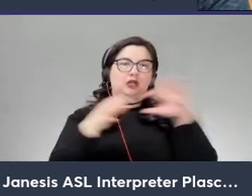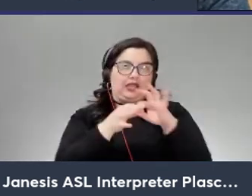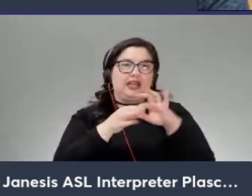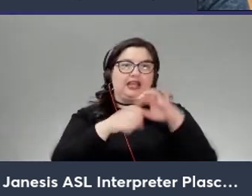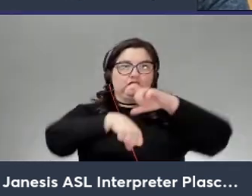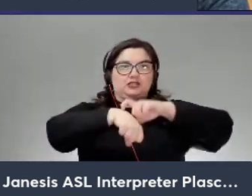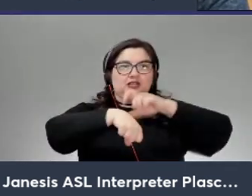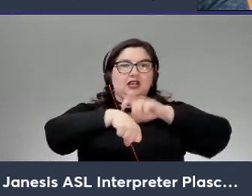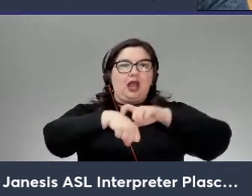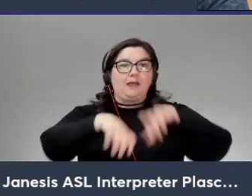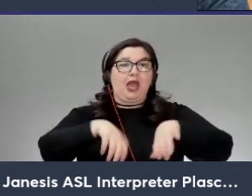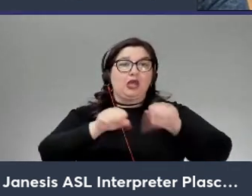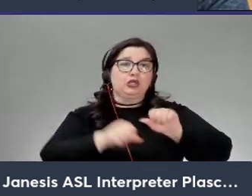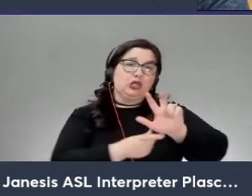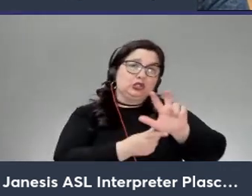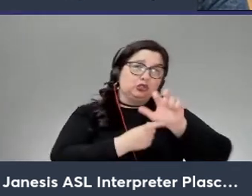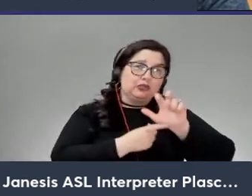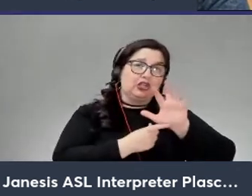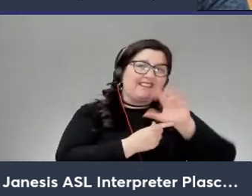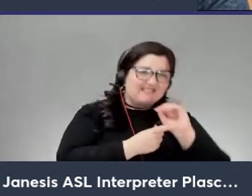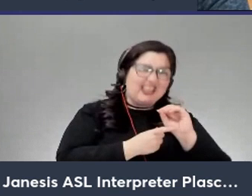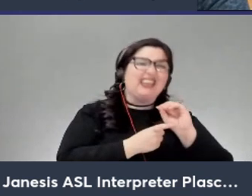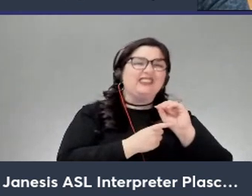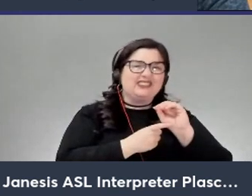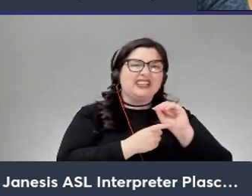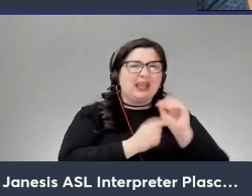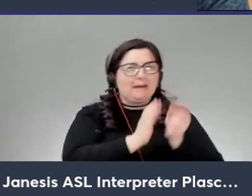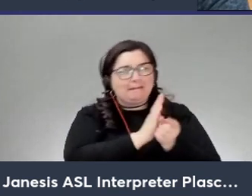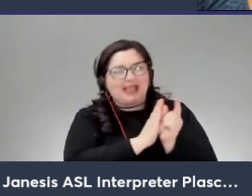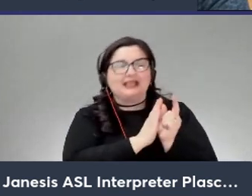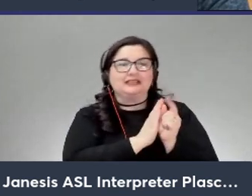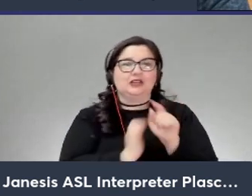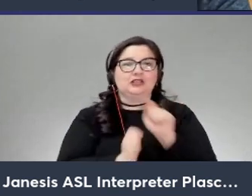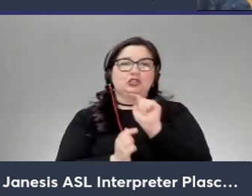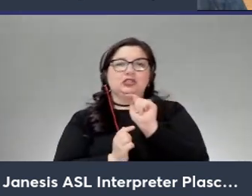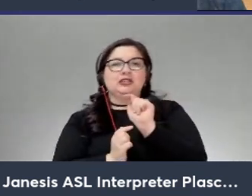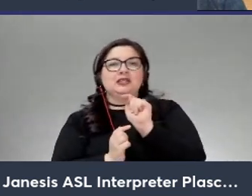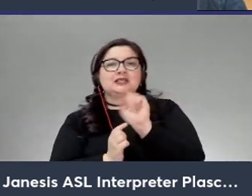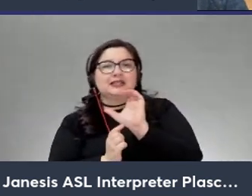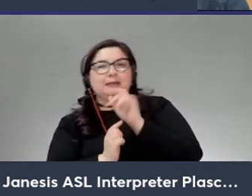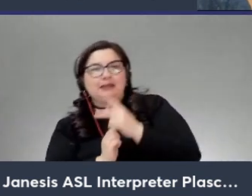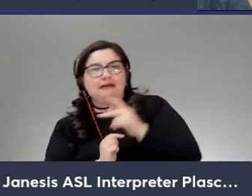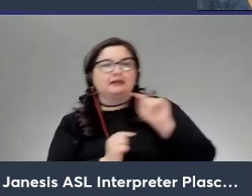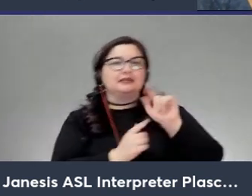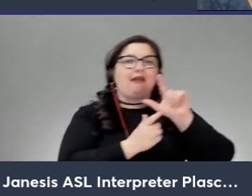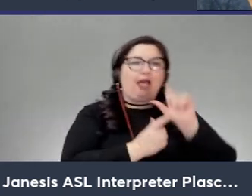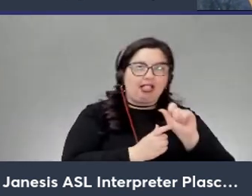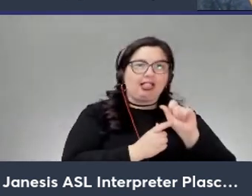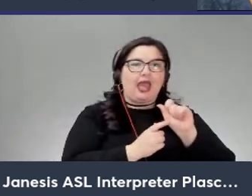it took 350 milliseconds to negotiate that TCP and TLS connection. And that's a really big driver in the overall speed